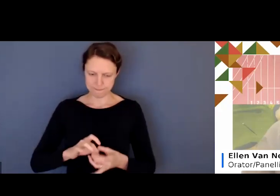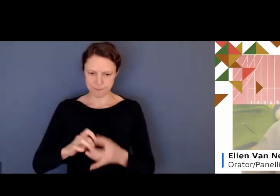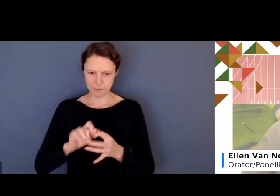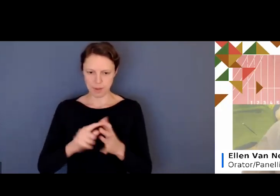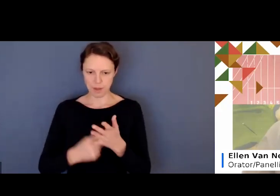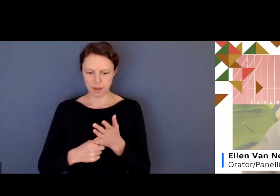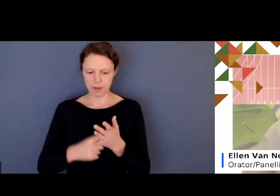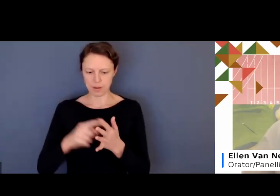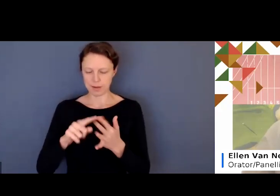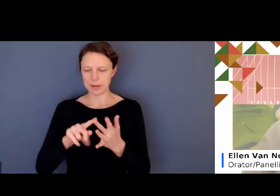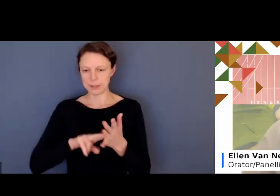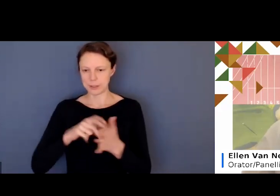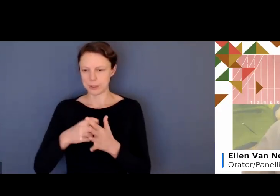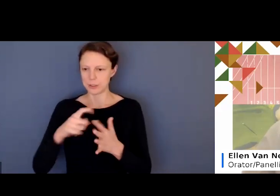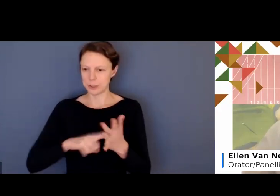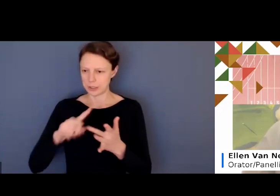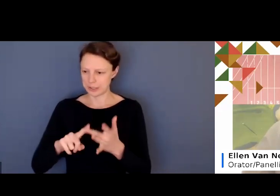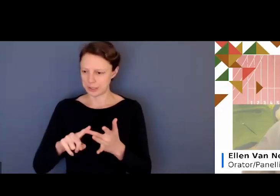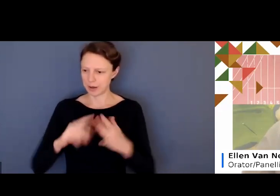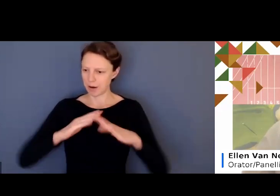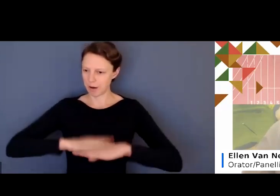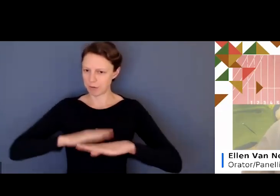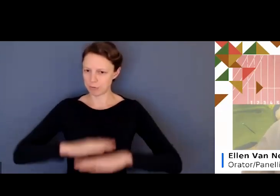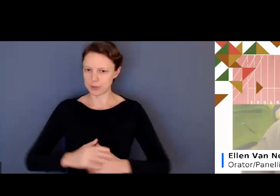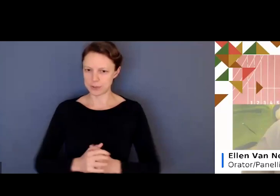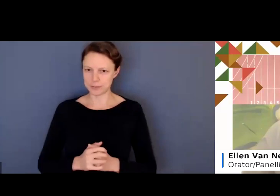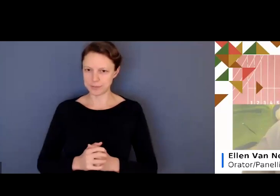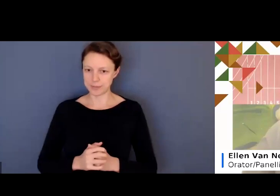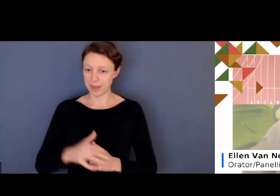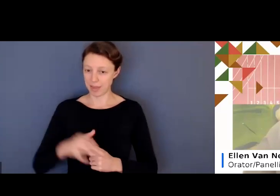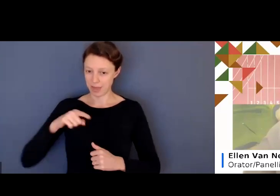the football field, the race track, the sporting ground,